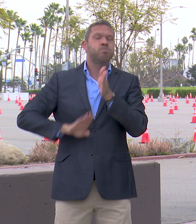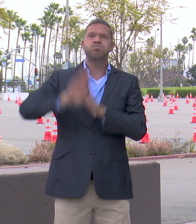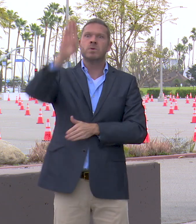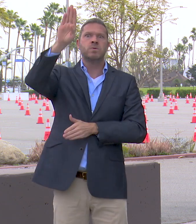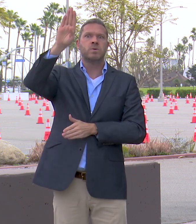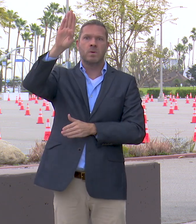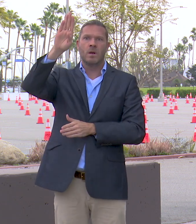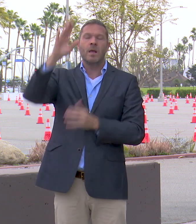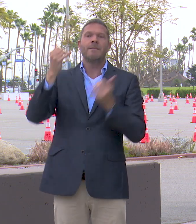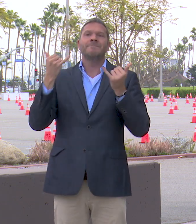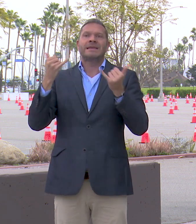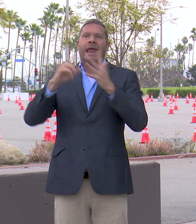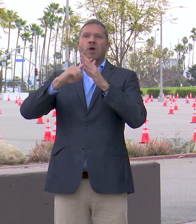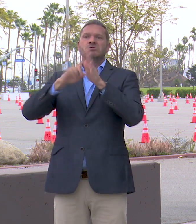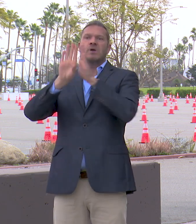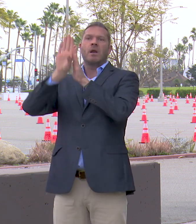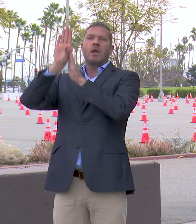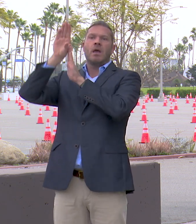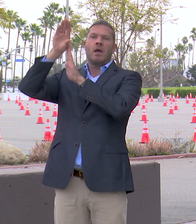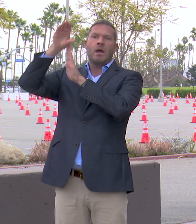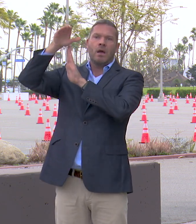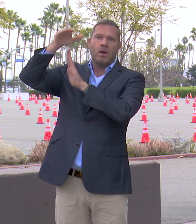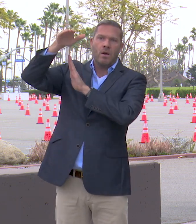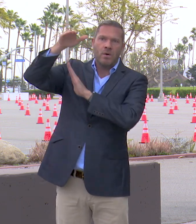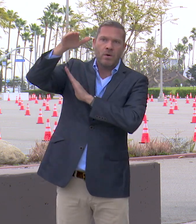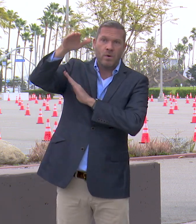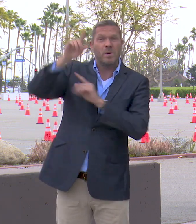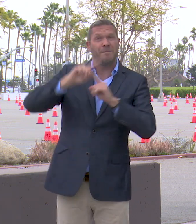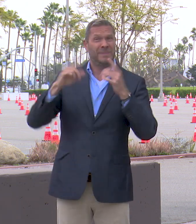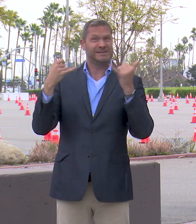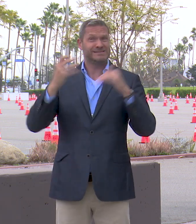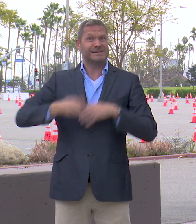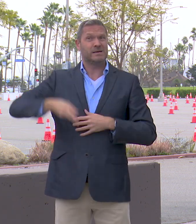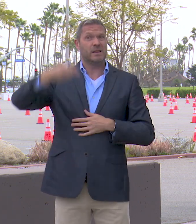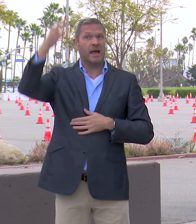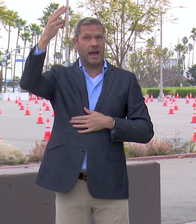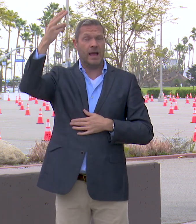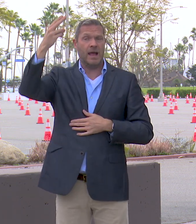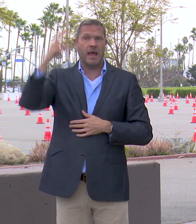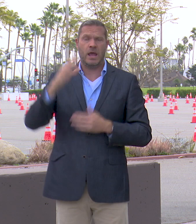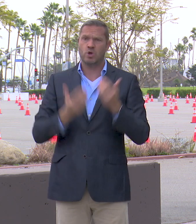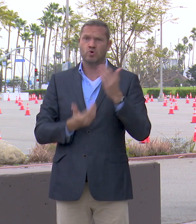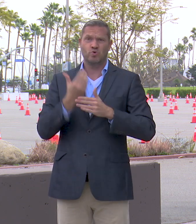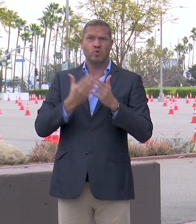While the rate of new infections are not yet where they need to be, we do see signs that